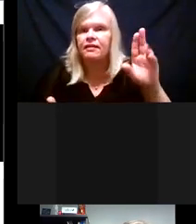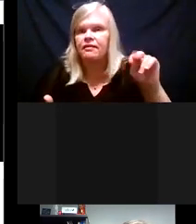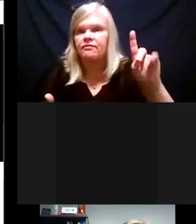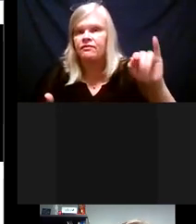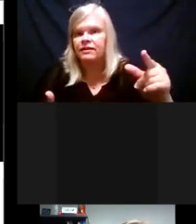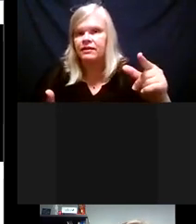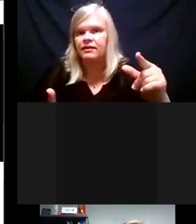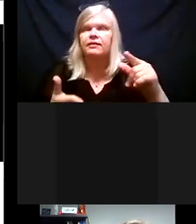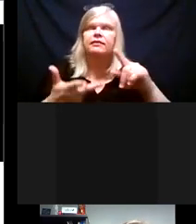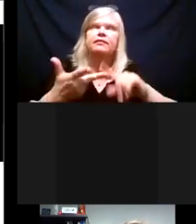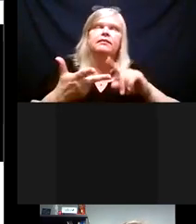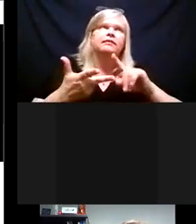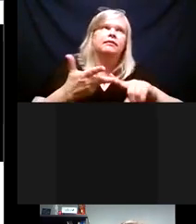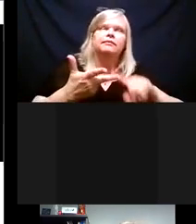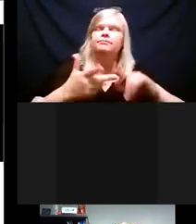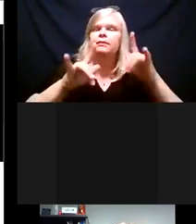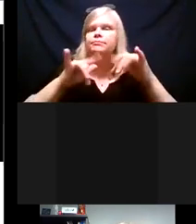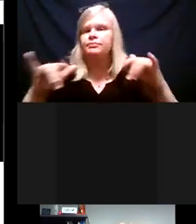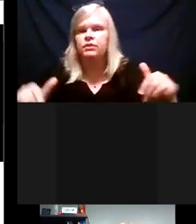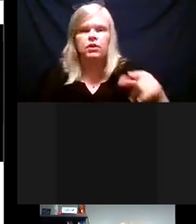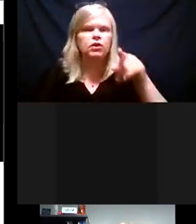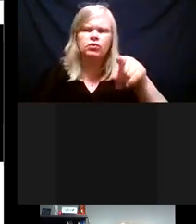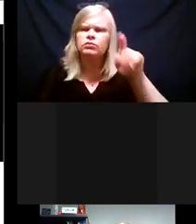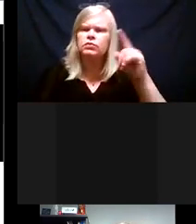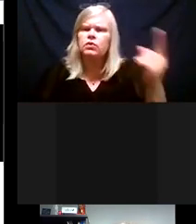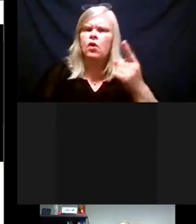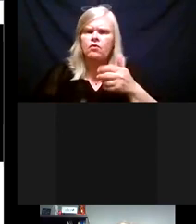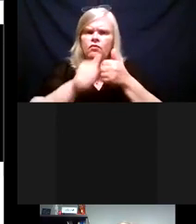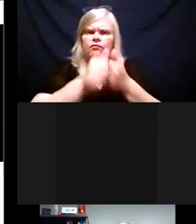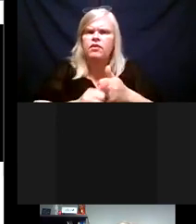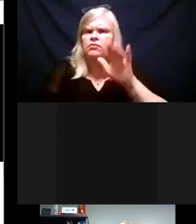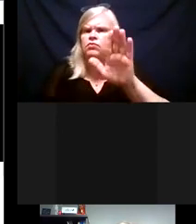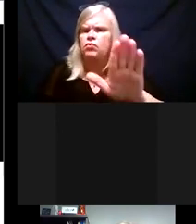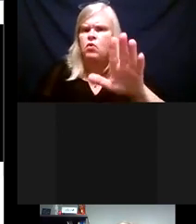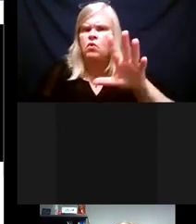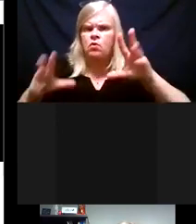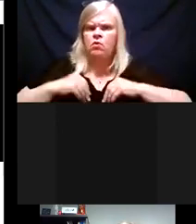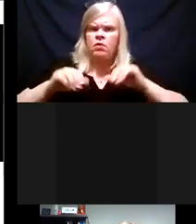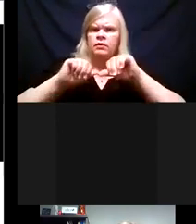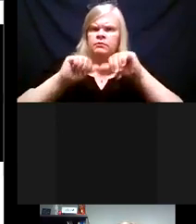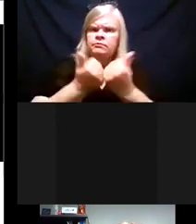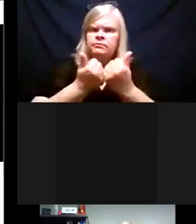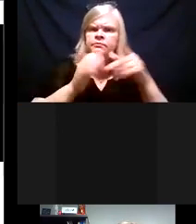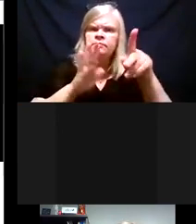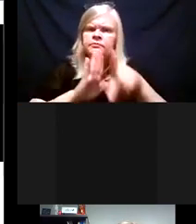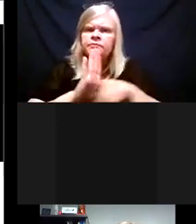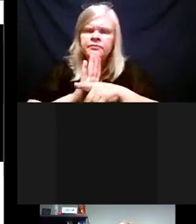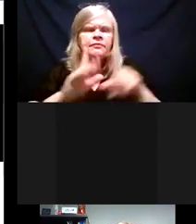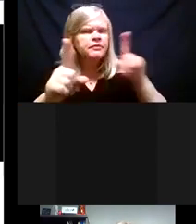THOSE KINDS OF THINGS. SO YOU SHOULD ALWAYS FOLLOW YOUR OWN AGENCY'S POLICIES, CONFER WITH YOUR SUPERVISOR, ET CETERA.